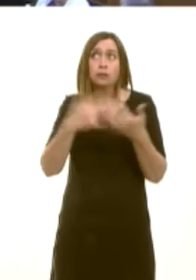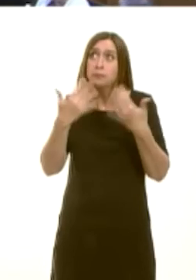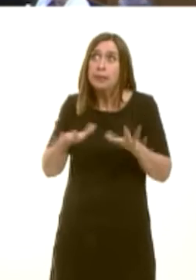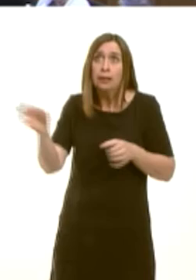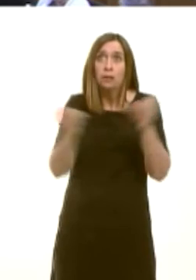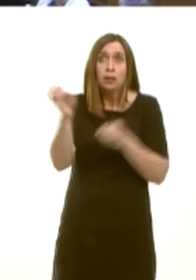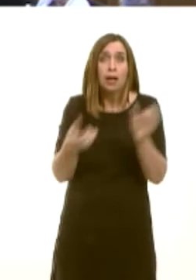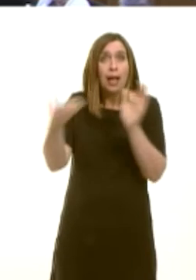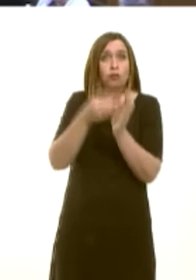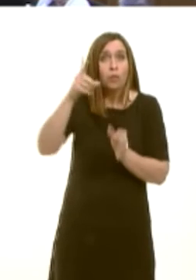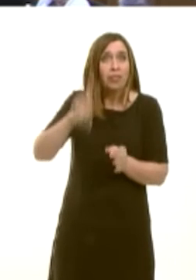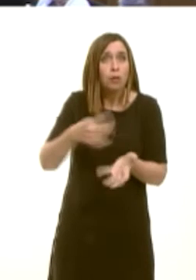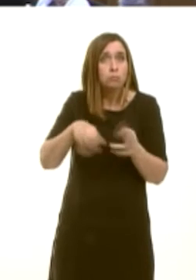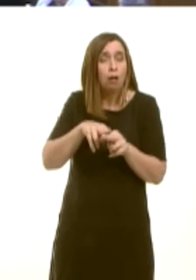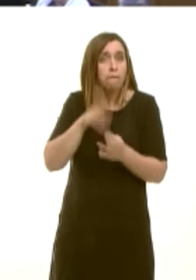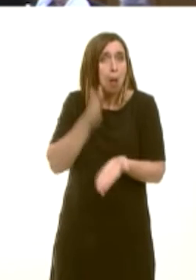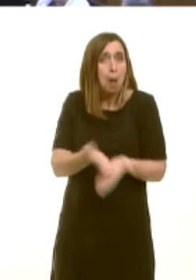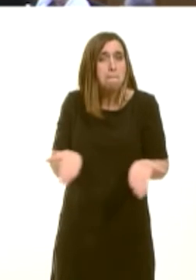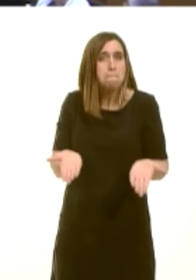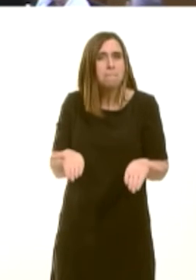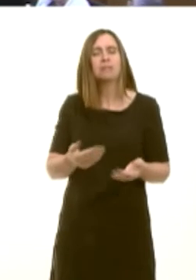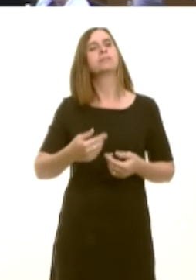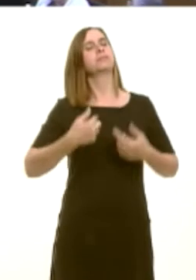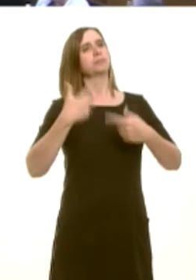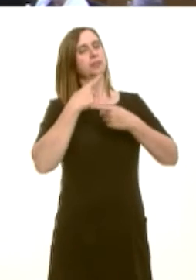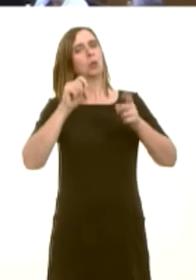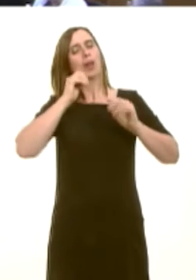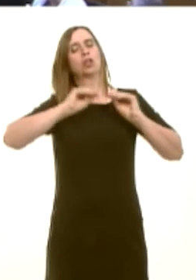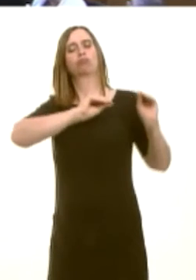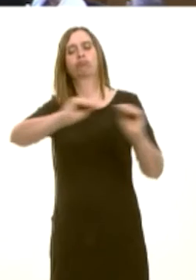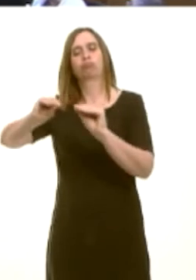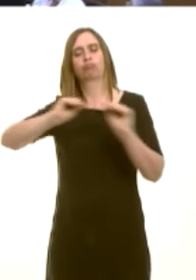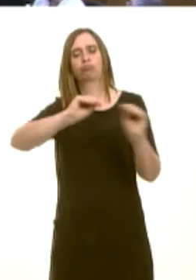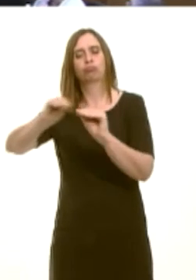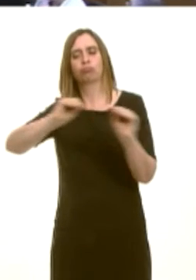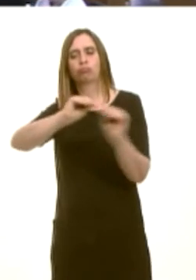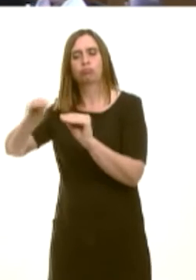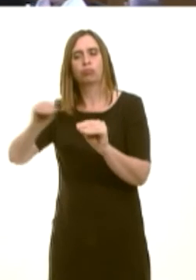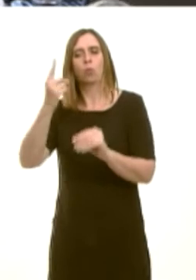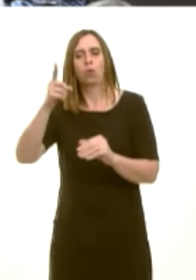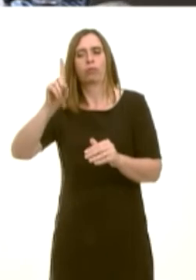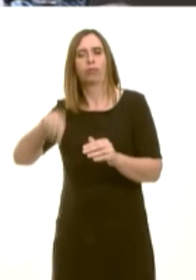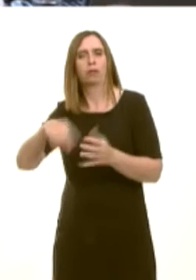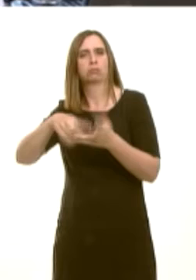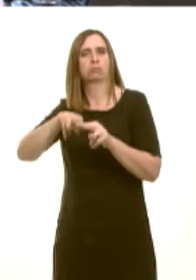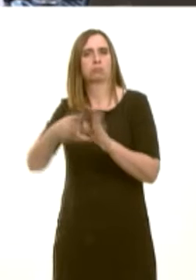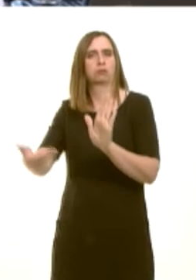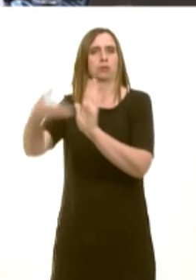Carwyn Jones: Well, we said that we would look to train an extra 1,000 staff, and that is something that we would still like to do. Of course, the source of funding has gone.